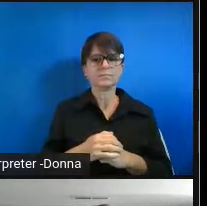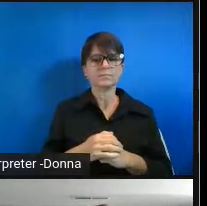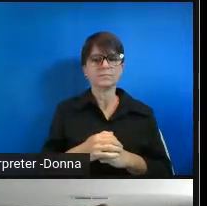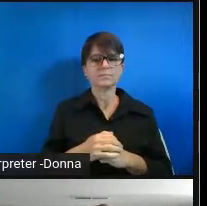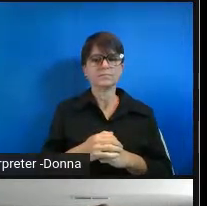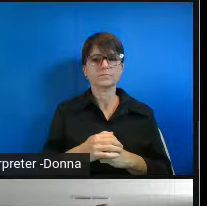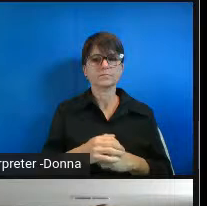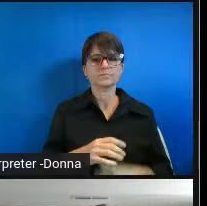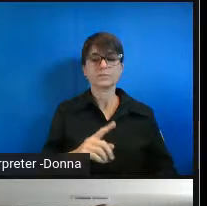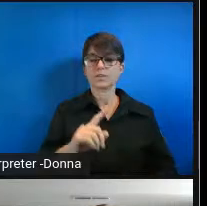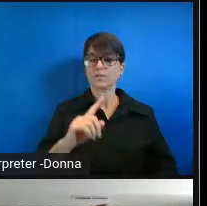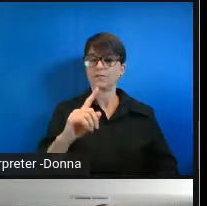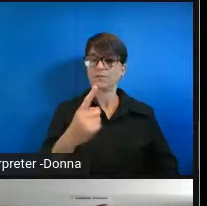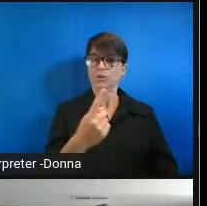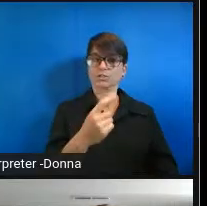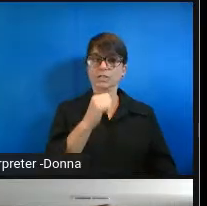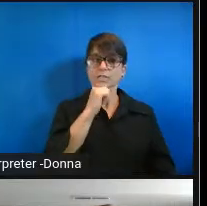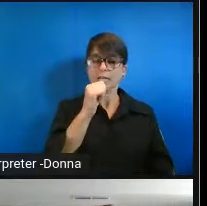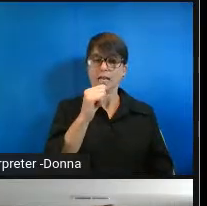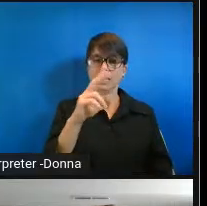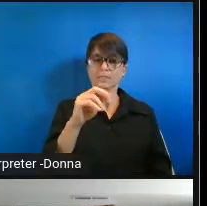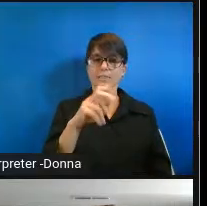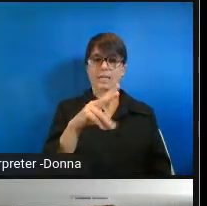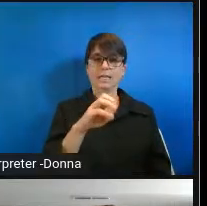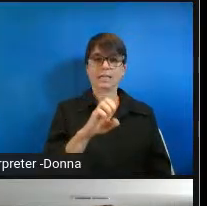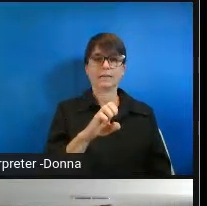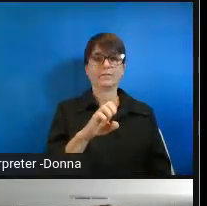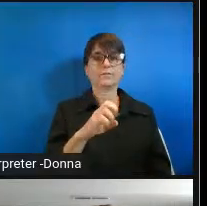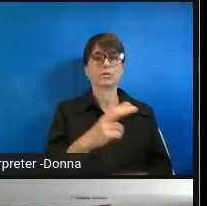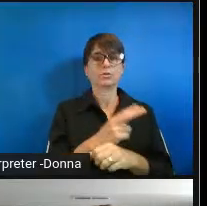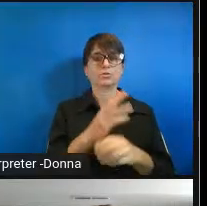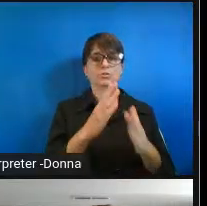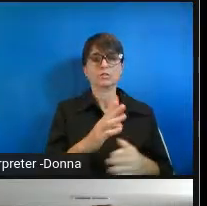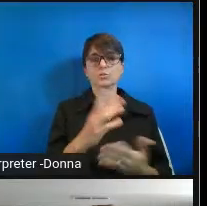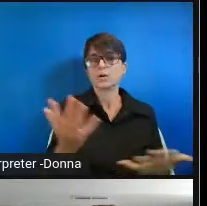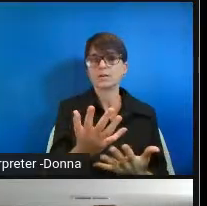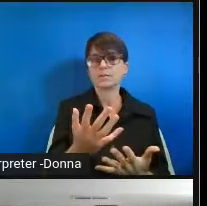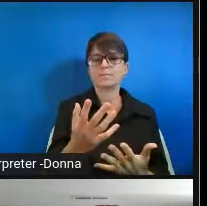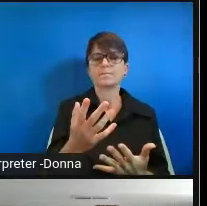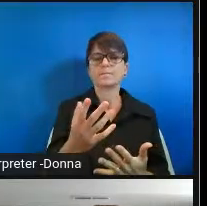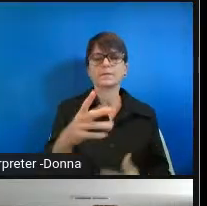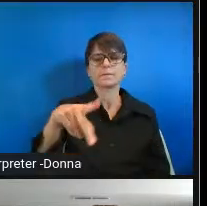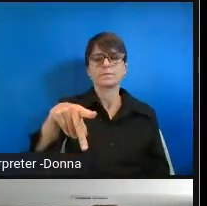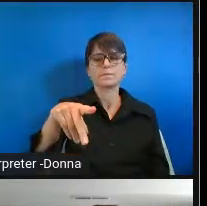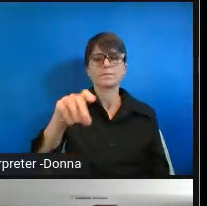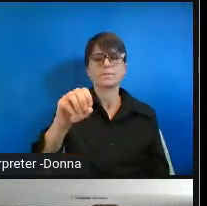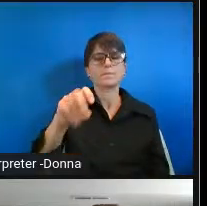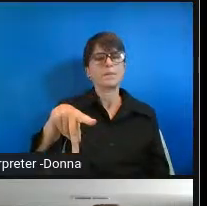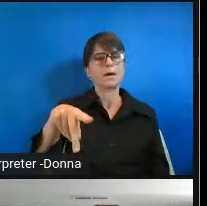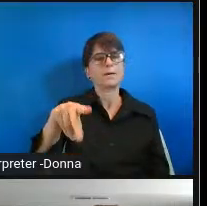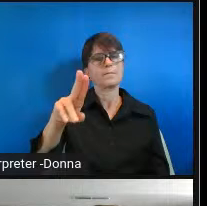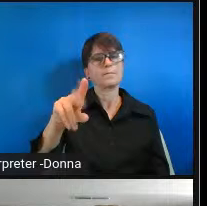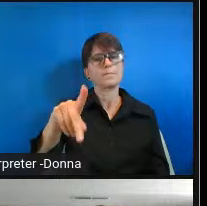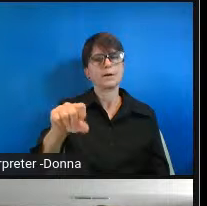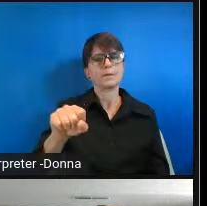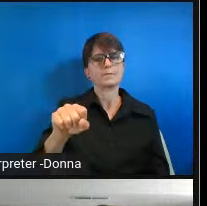process in the bit when we talk about best practices. [REFERRING TO SLIDES] The first non-native